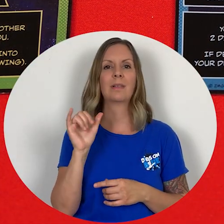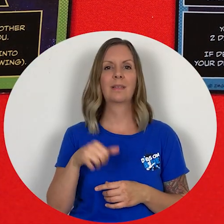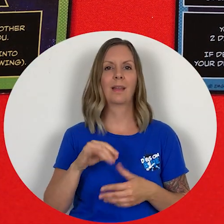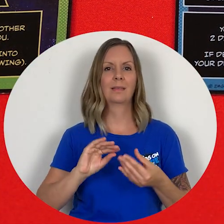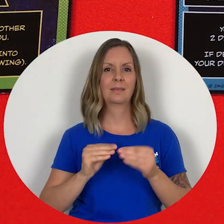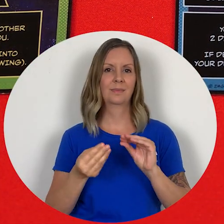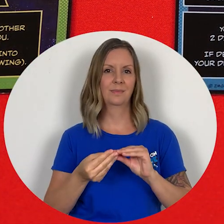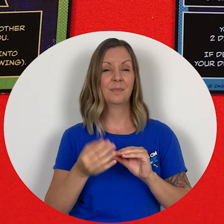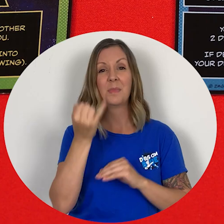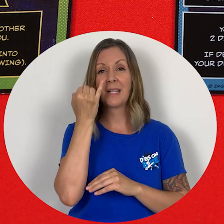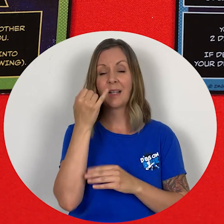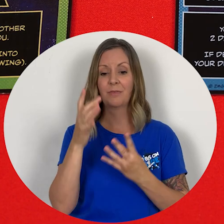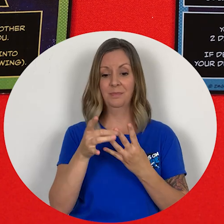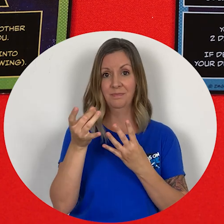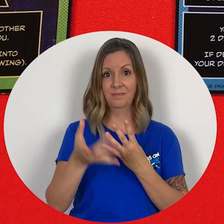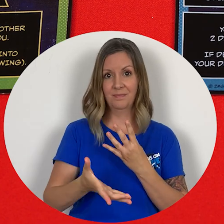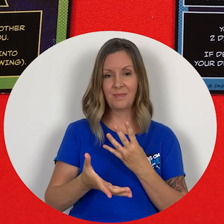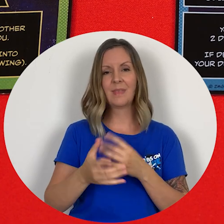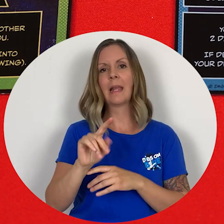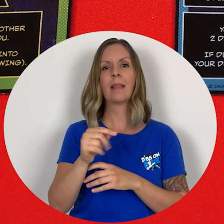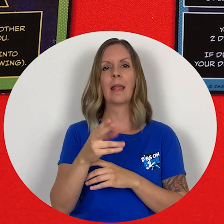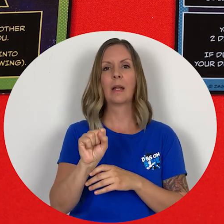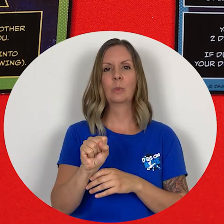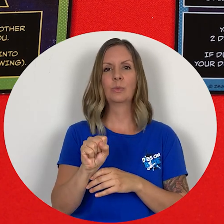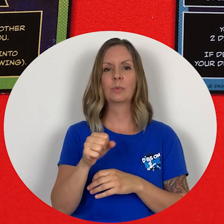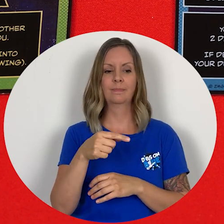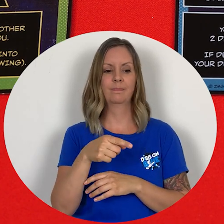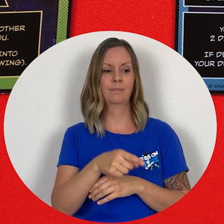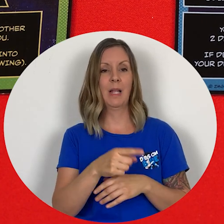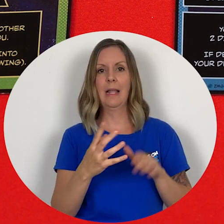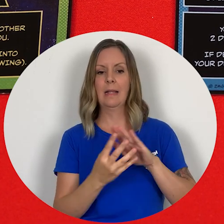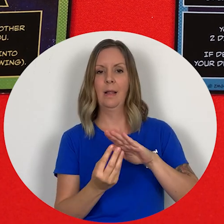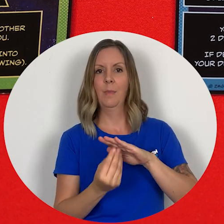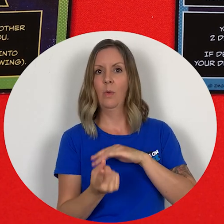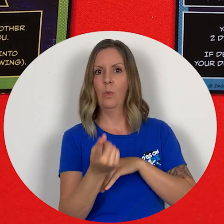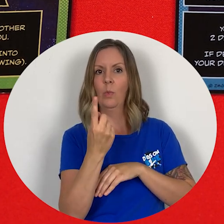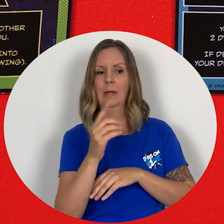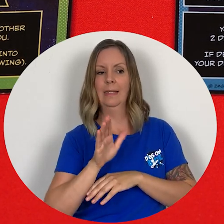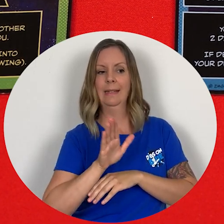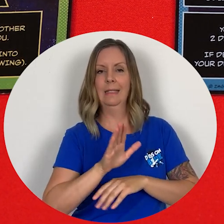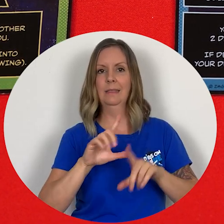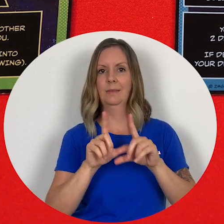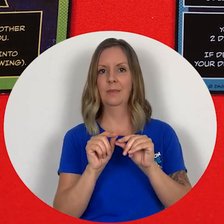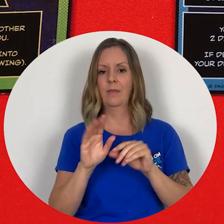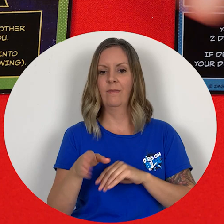has at this value, and playing this allows Thanos to copy the effects of one of their